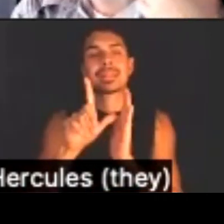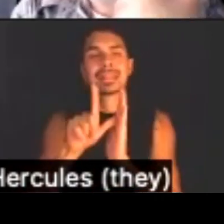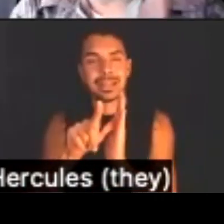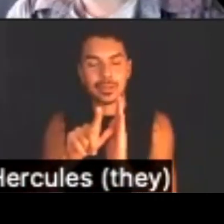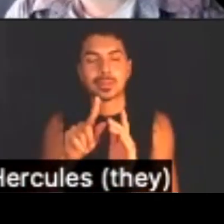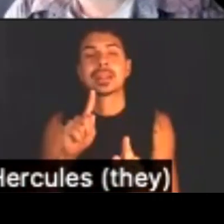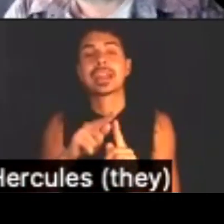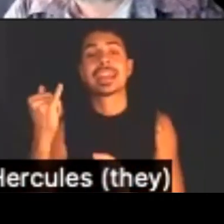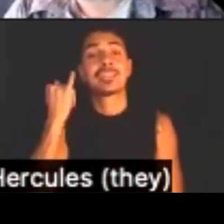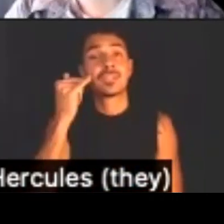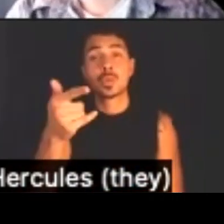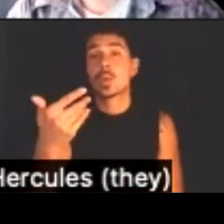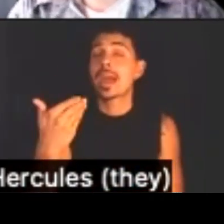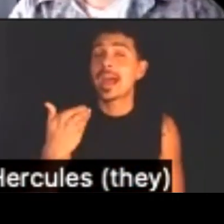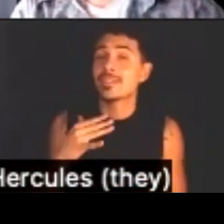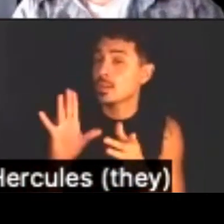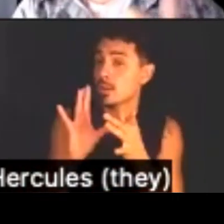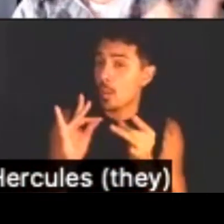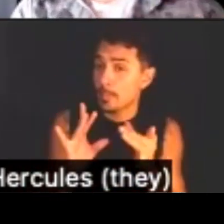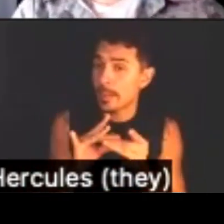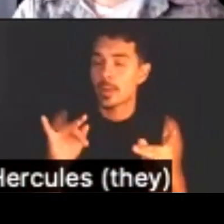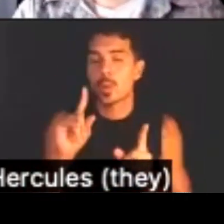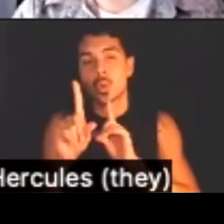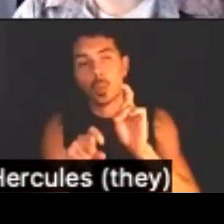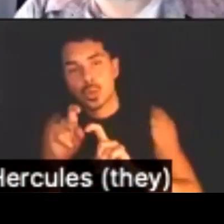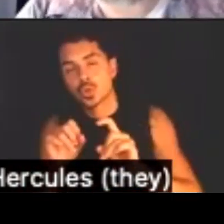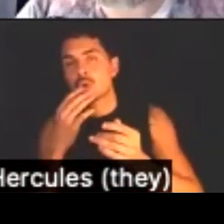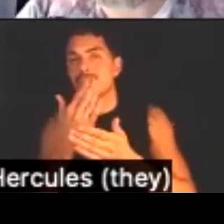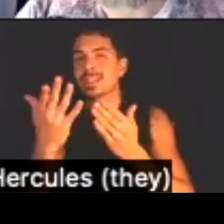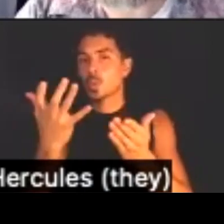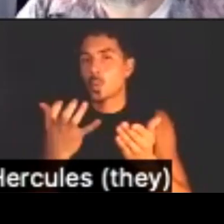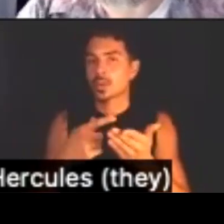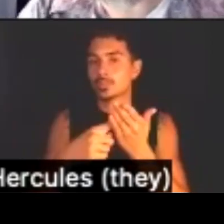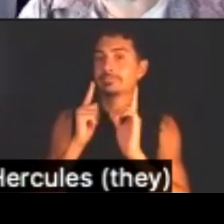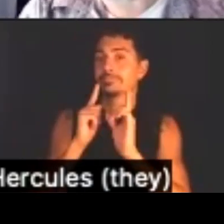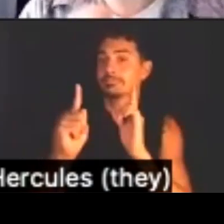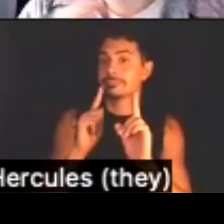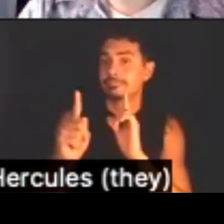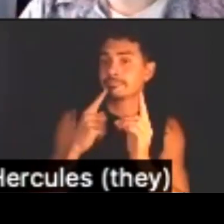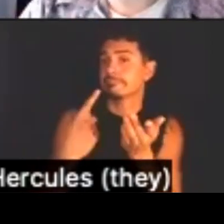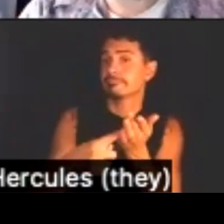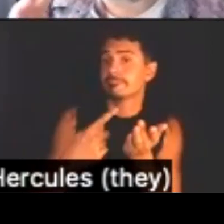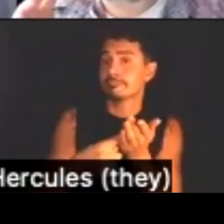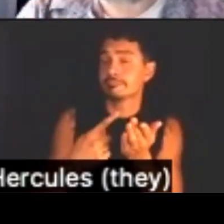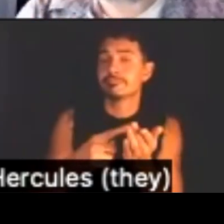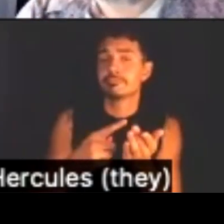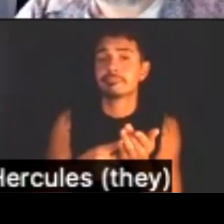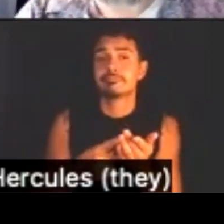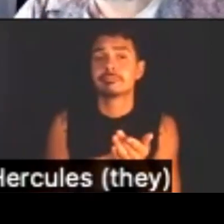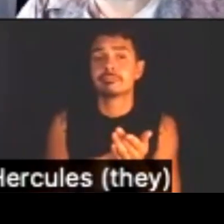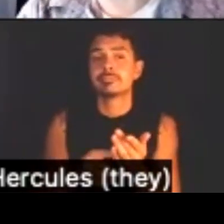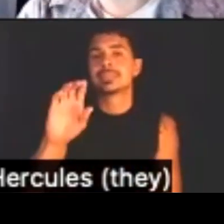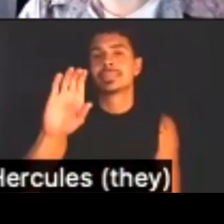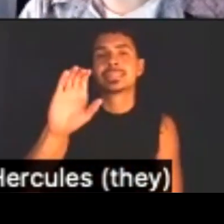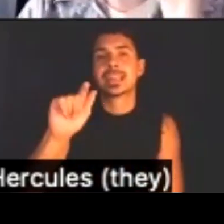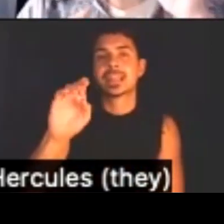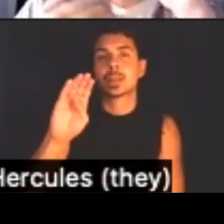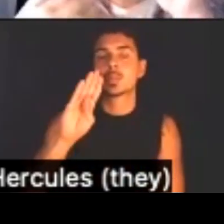If you have comments or questions or things that you'd like dialogue about, Caleb's going to put the evaluation in the chat.